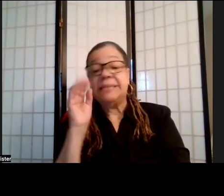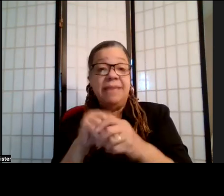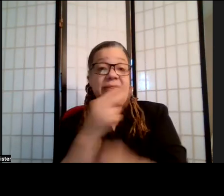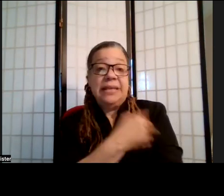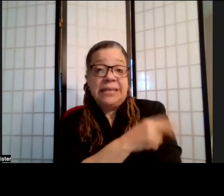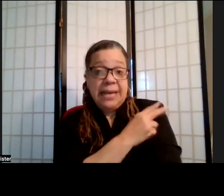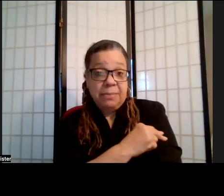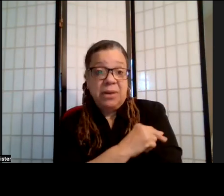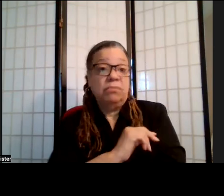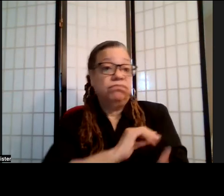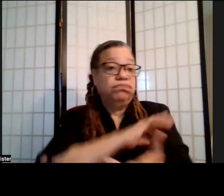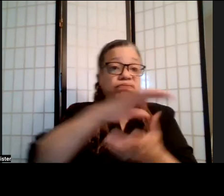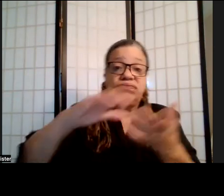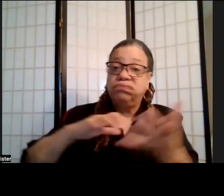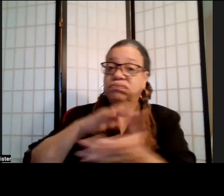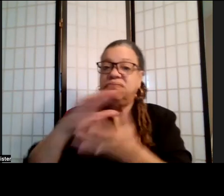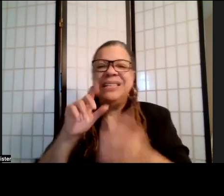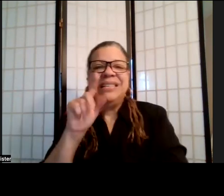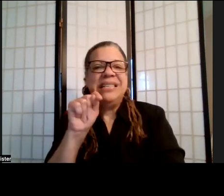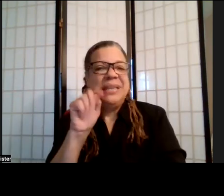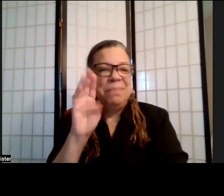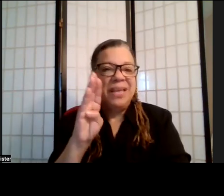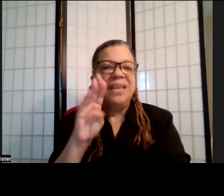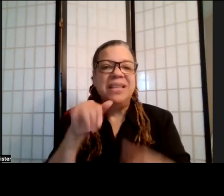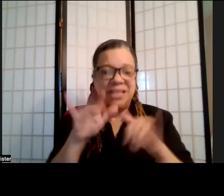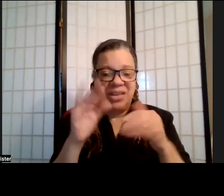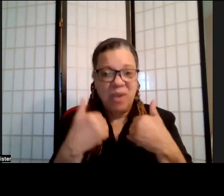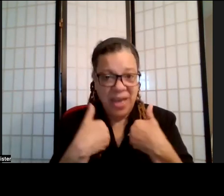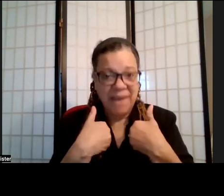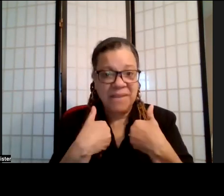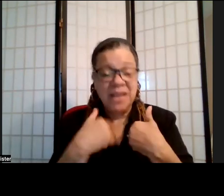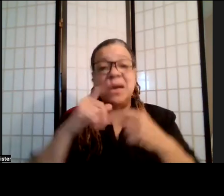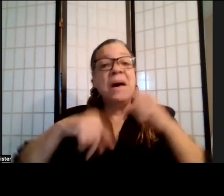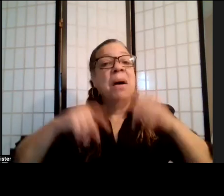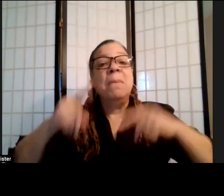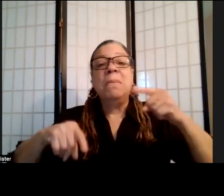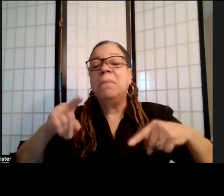Here, doctors treat numerous TB patients, including many who suffer from multi-drug resistant TB, technically